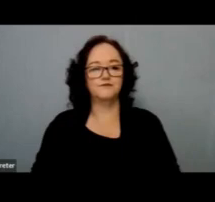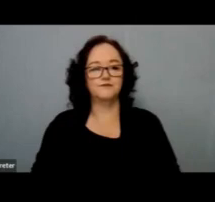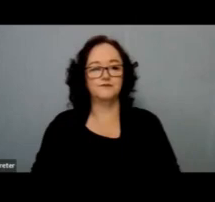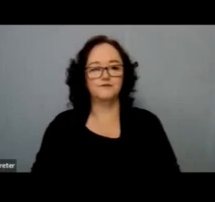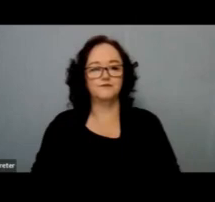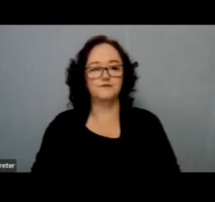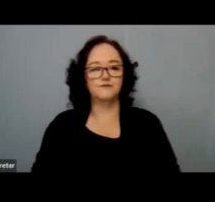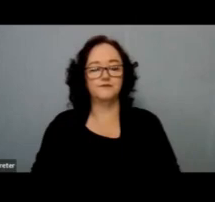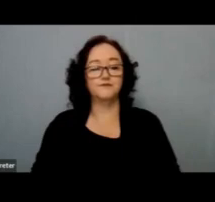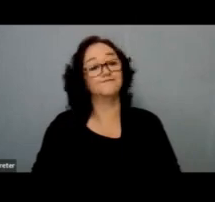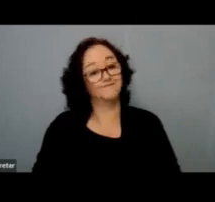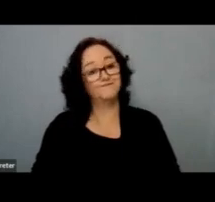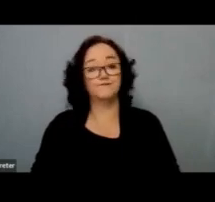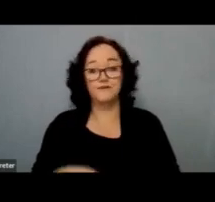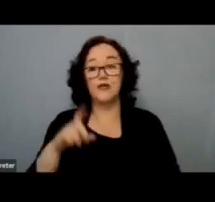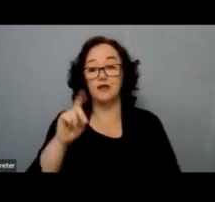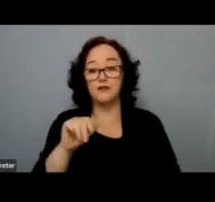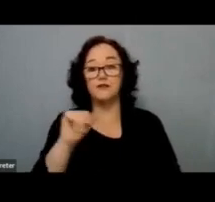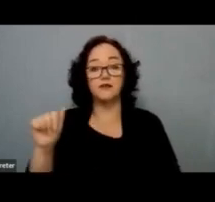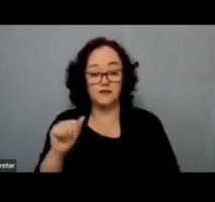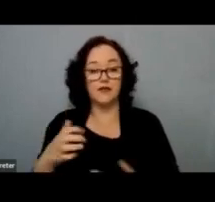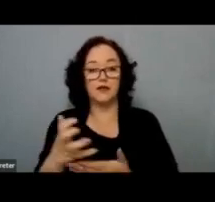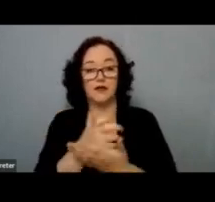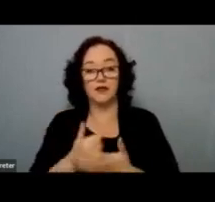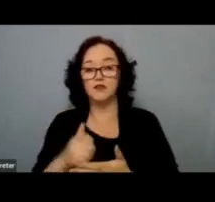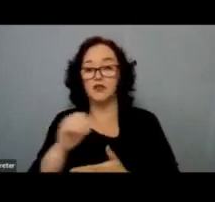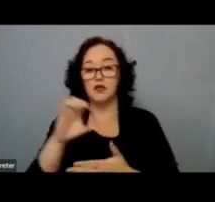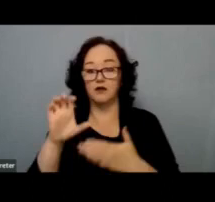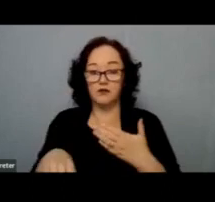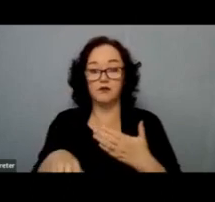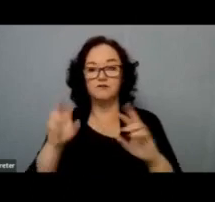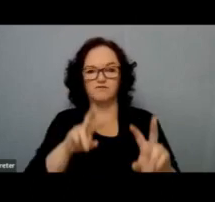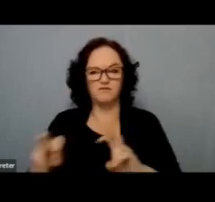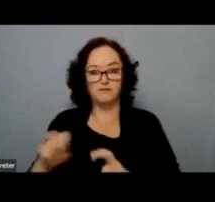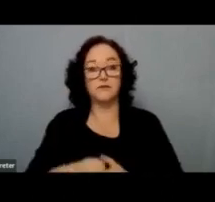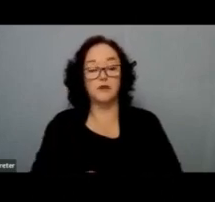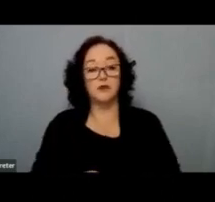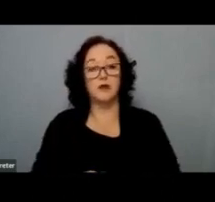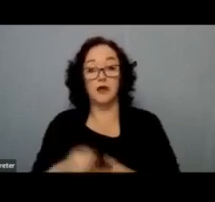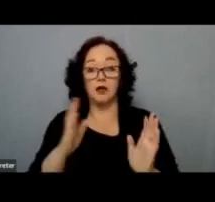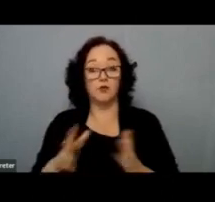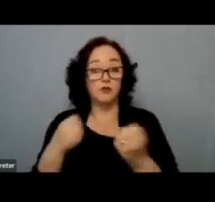Kelly Miller: Yes, so data collection and outcome evaluation. Really, in order to support implementation and